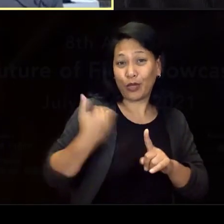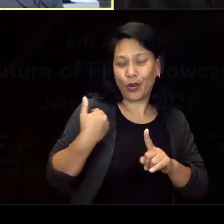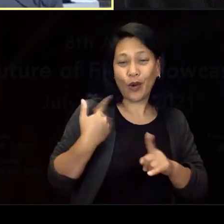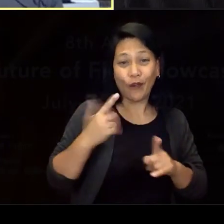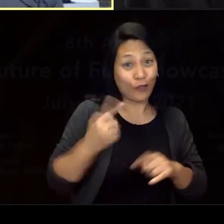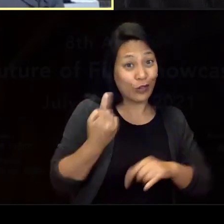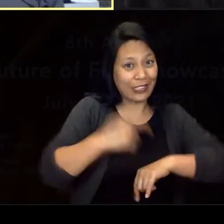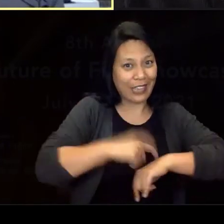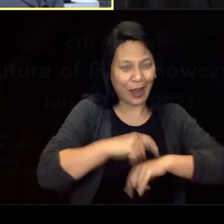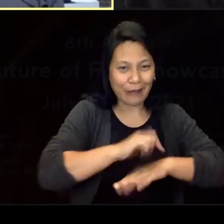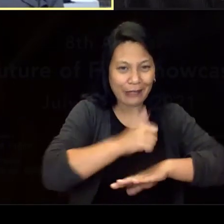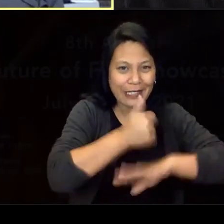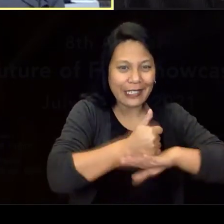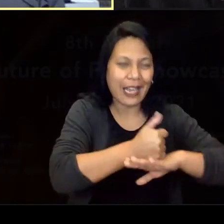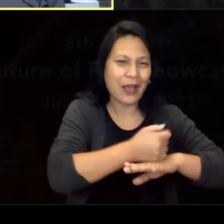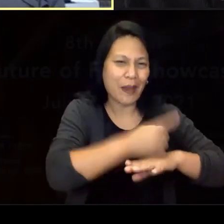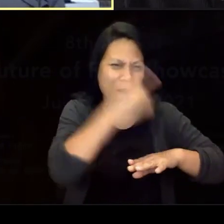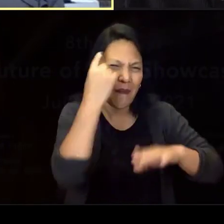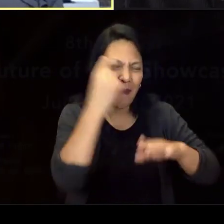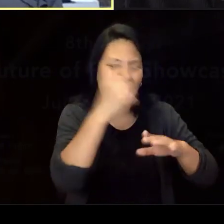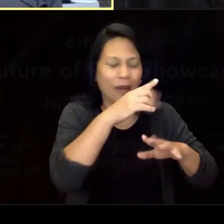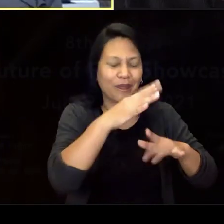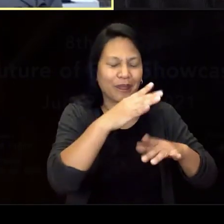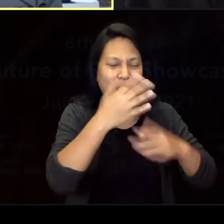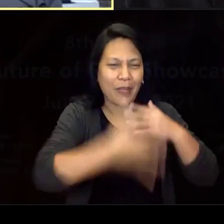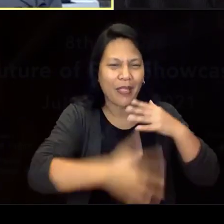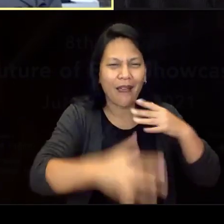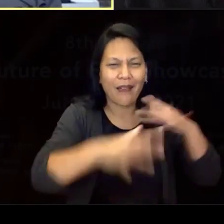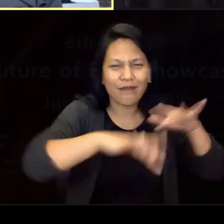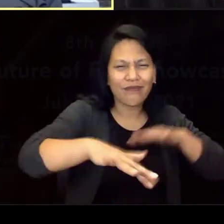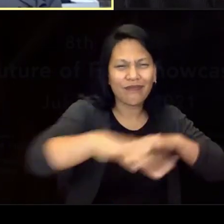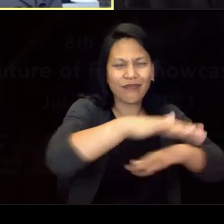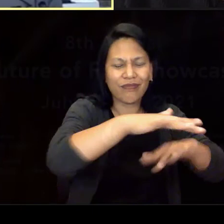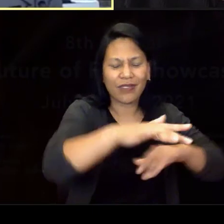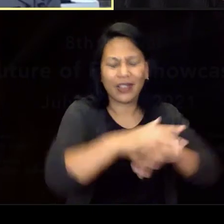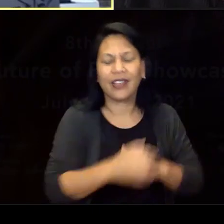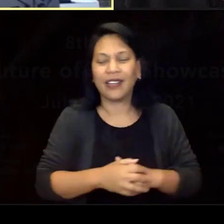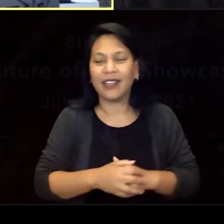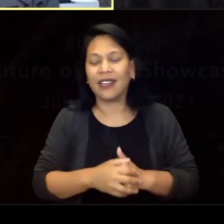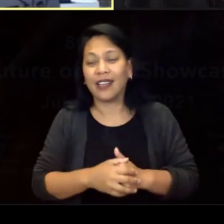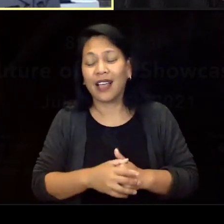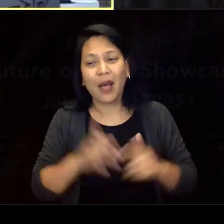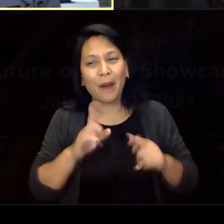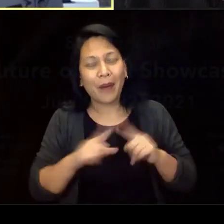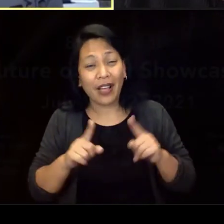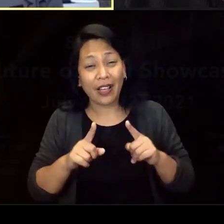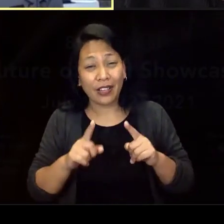So I dunno, I love what I do. And like the answer, your second question. I probably wouldn't change to be honest.